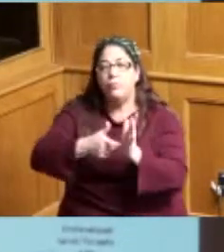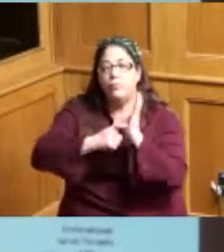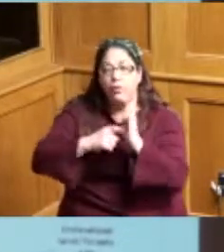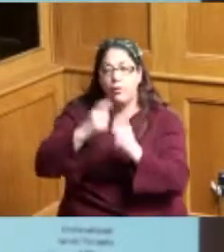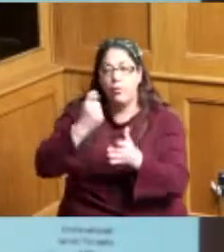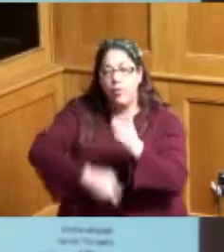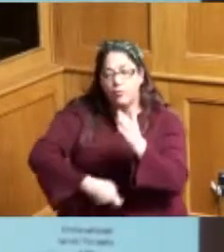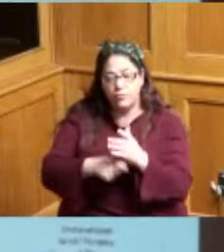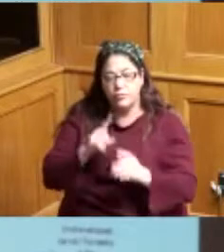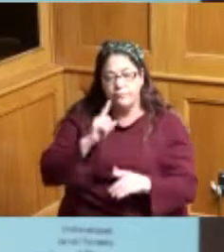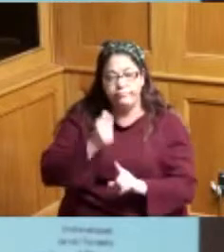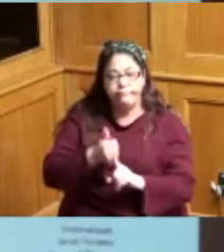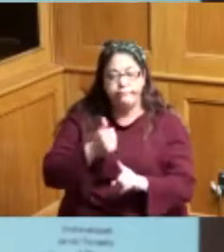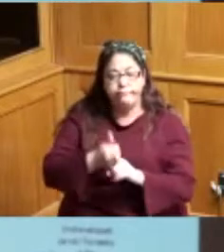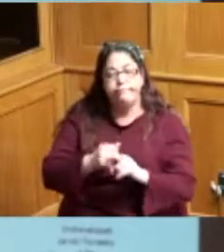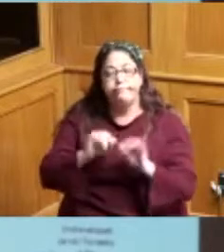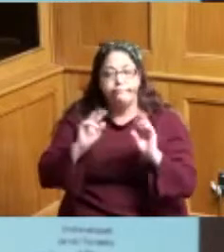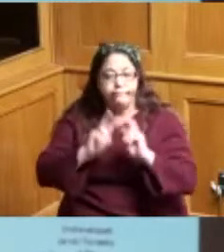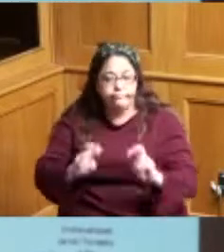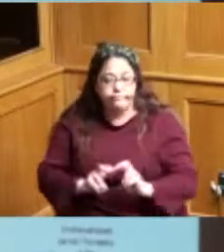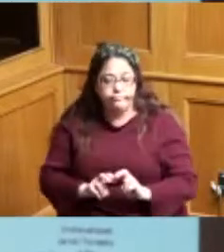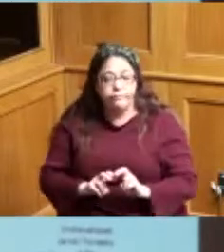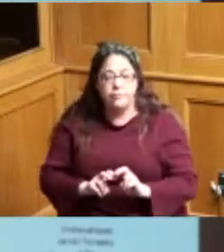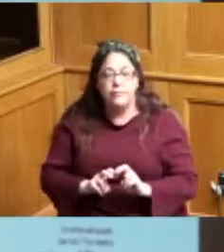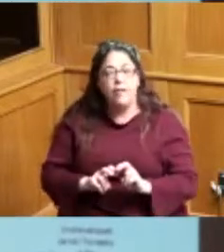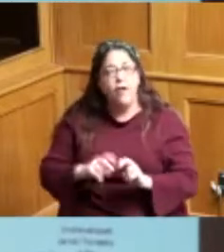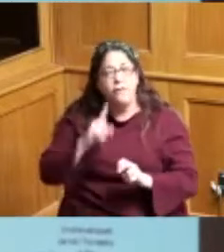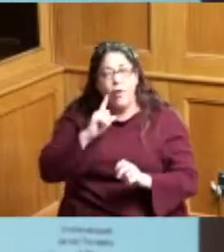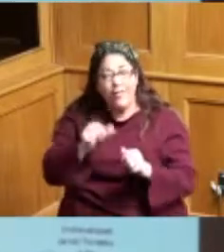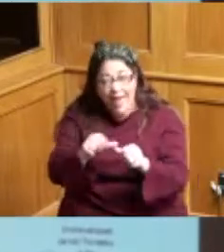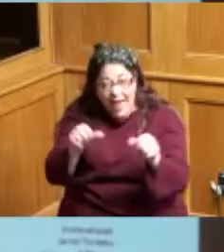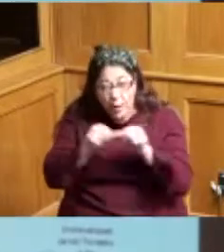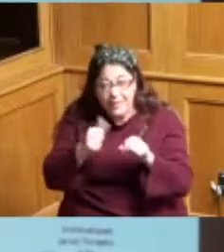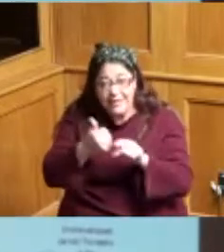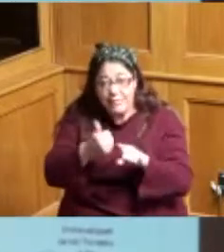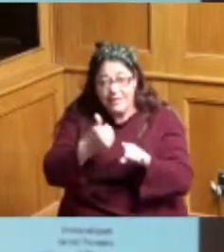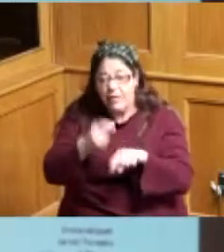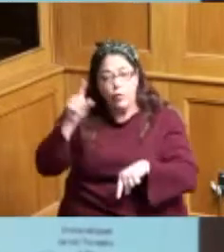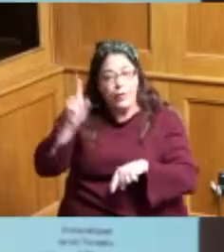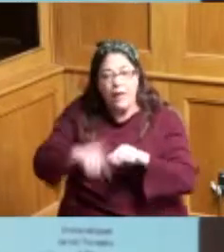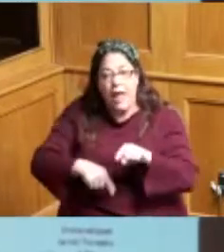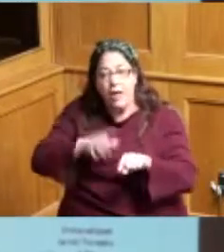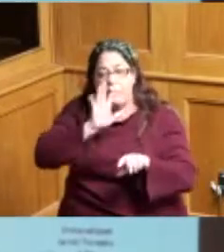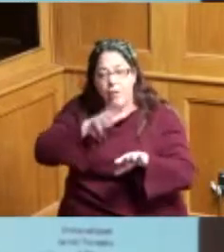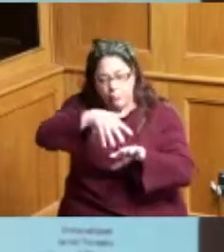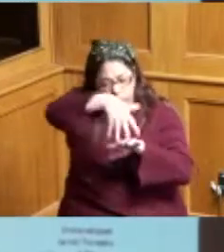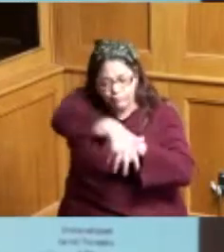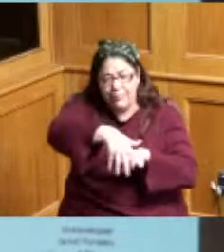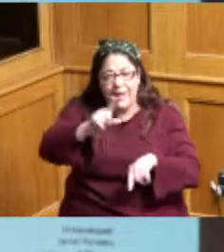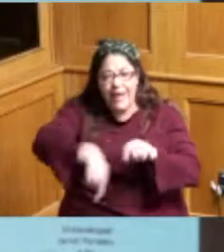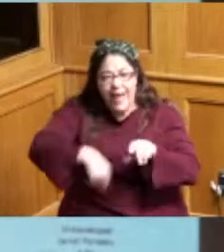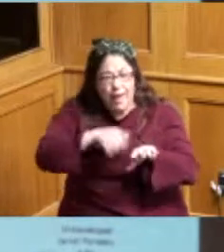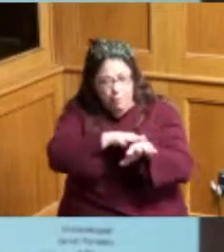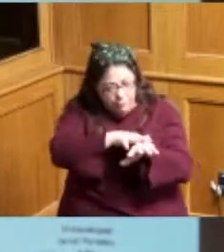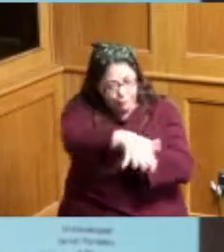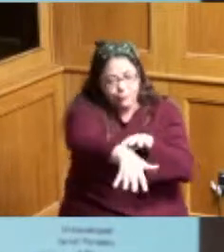we were able to come up with the impervious area by various land use or various customer categories